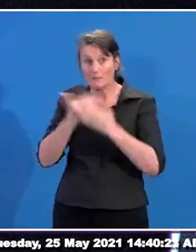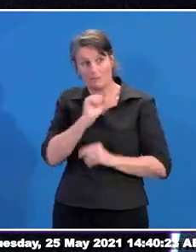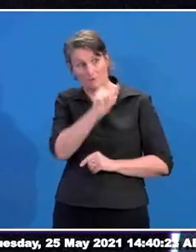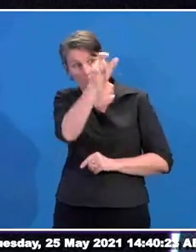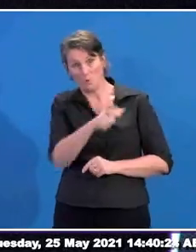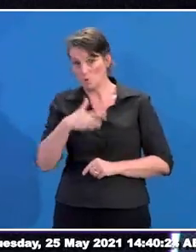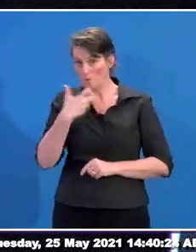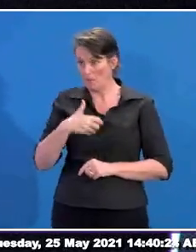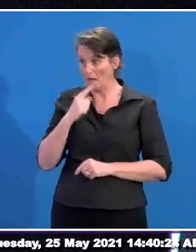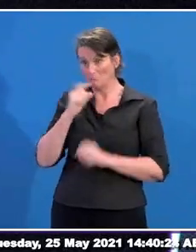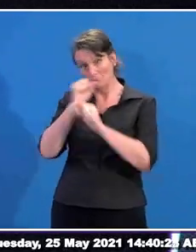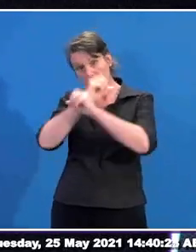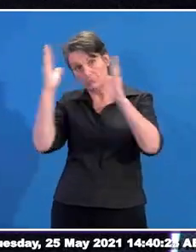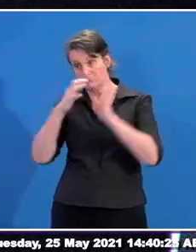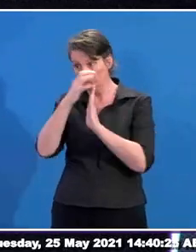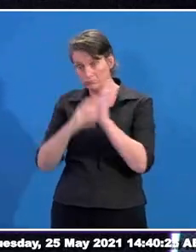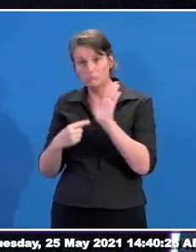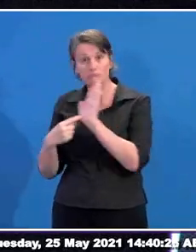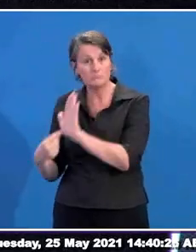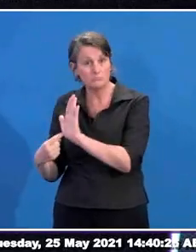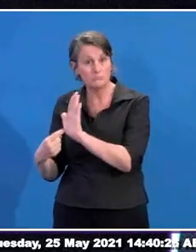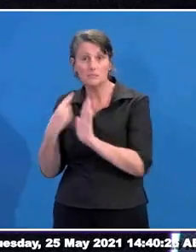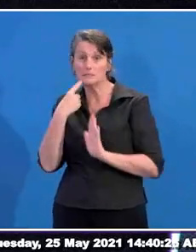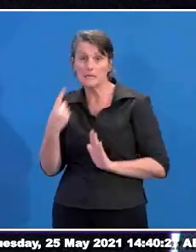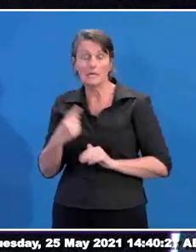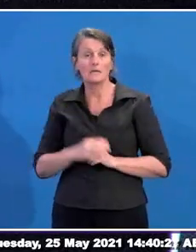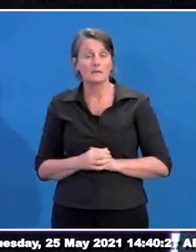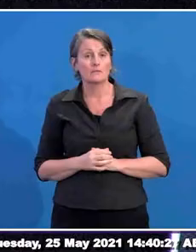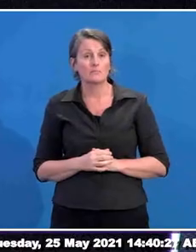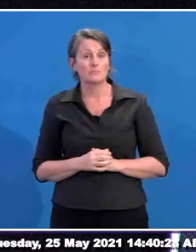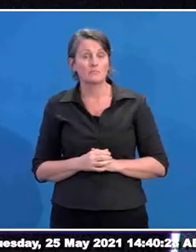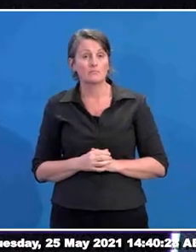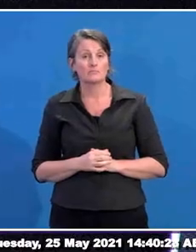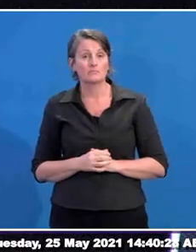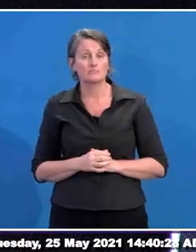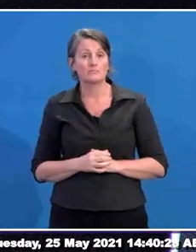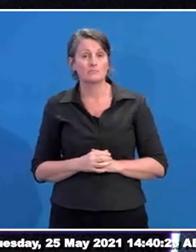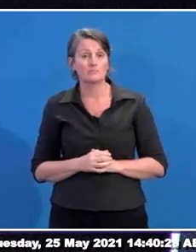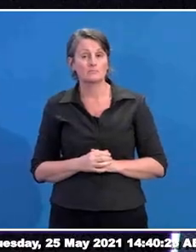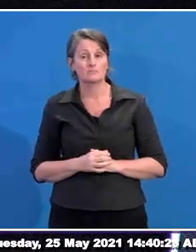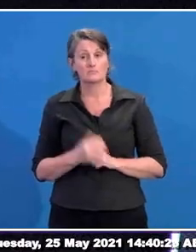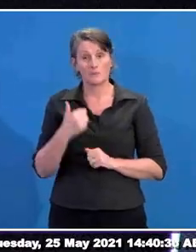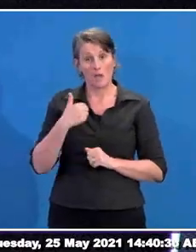I would provide the opportunity for them to respond.